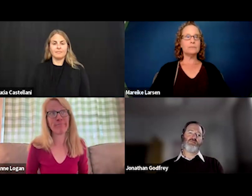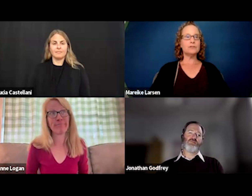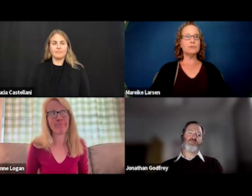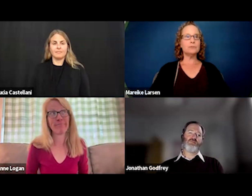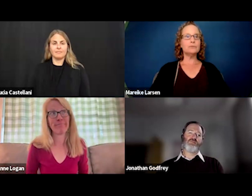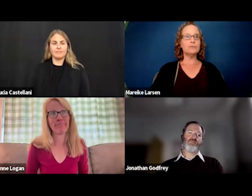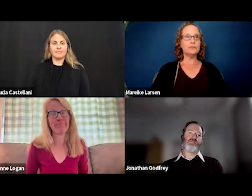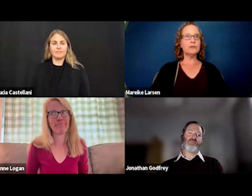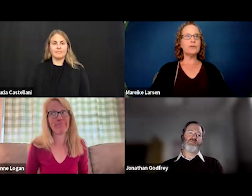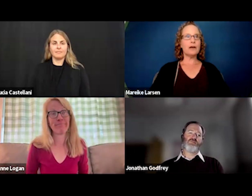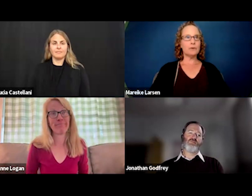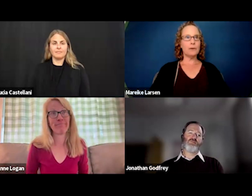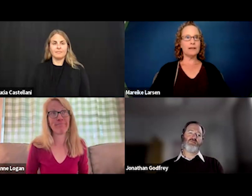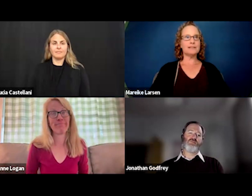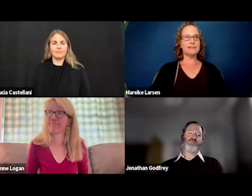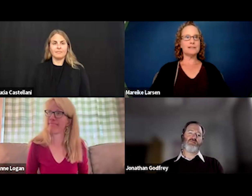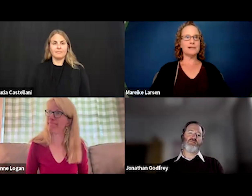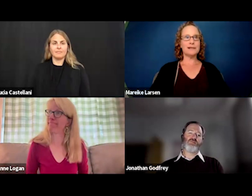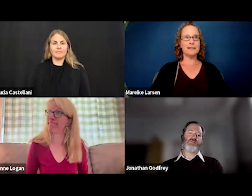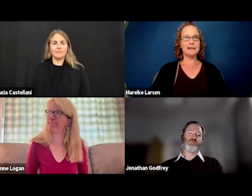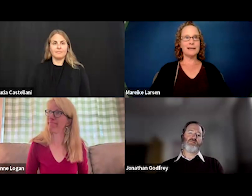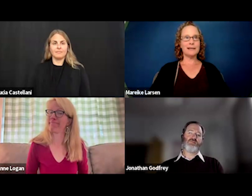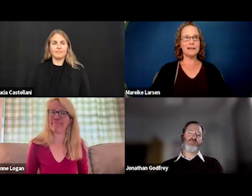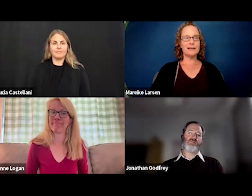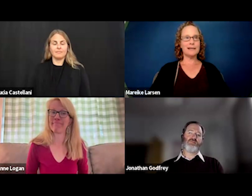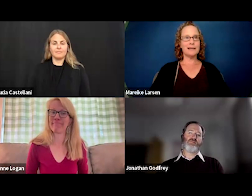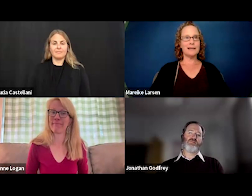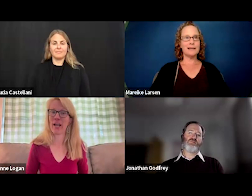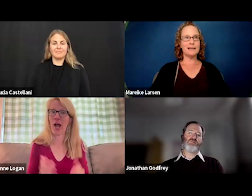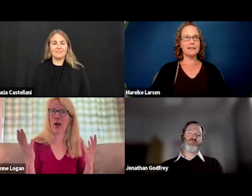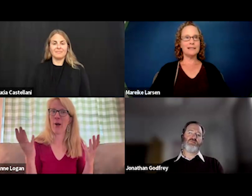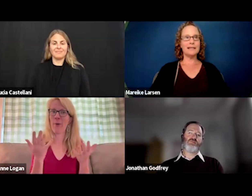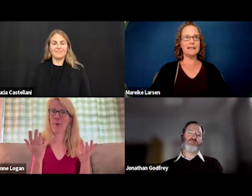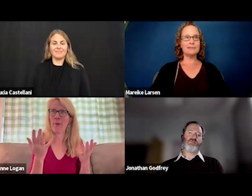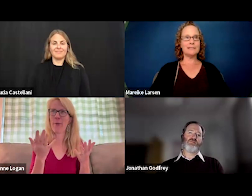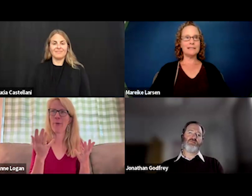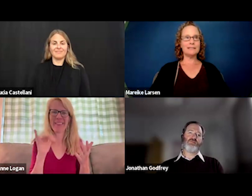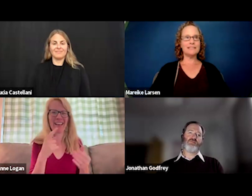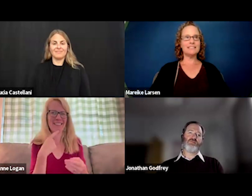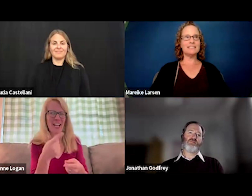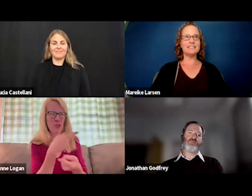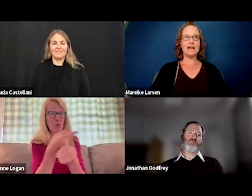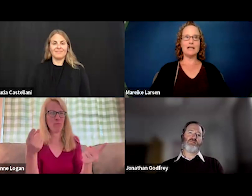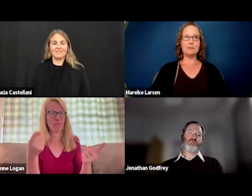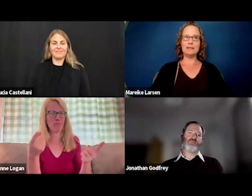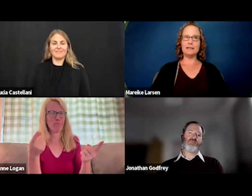to fulfill that request. And that was a little stymieing.